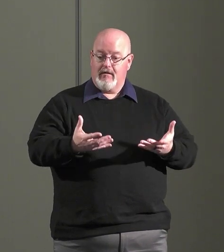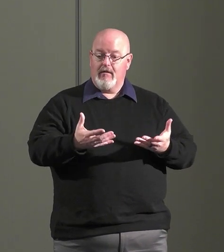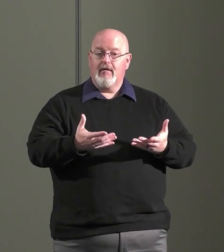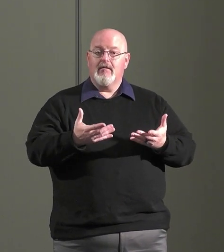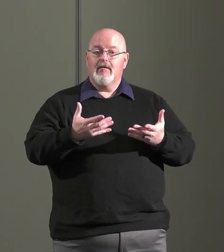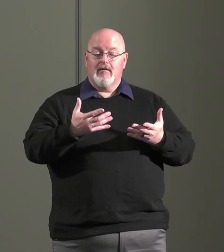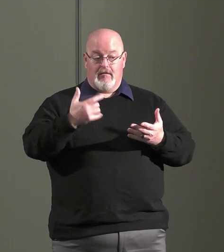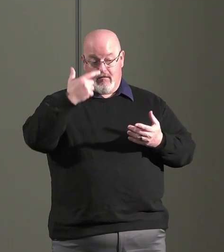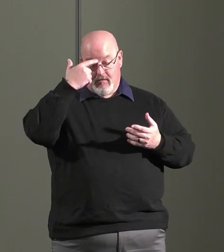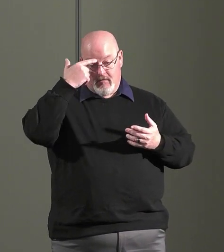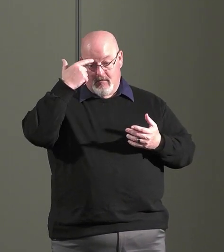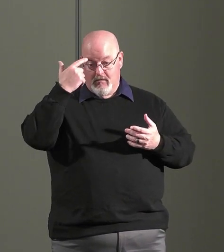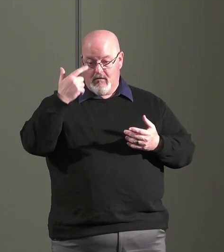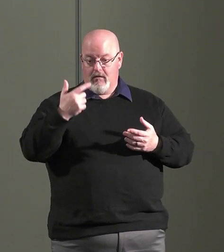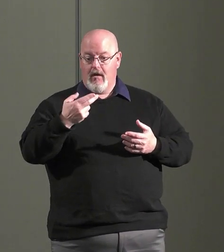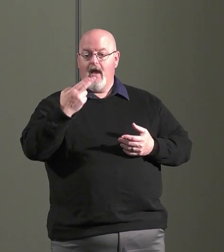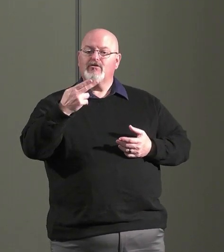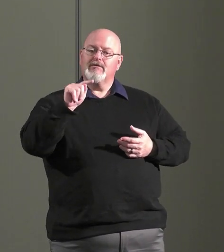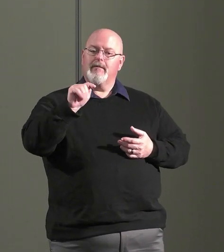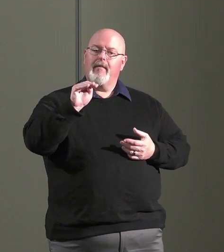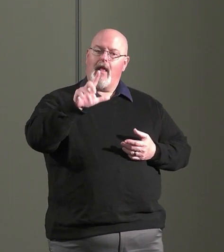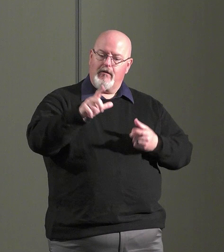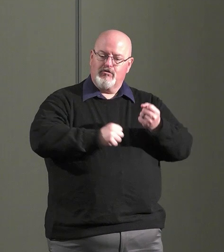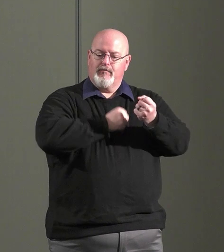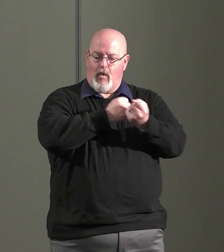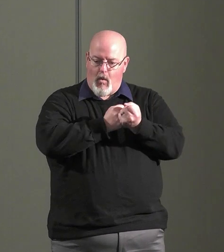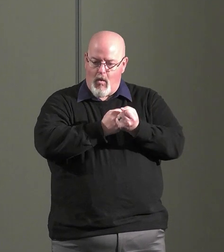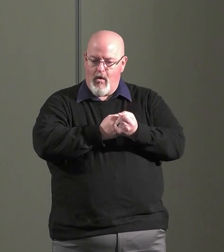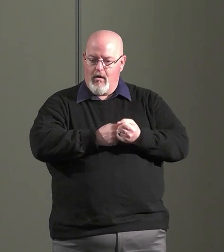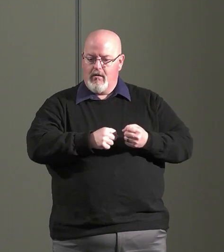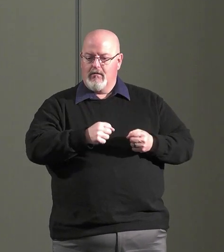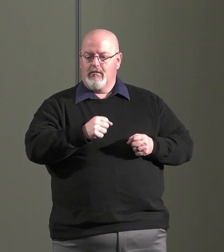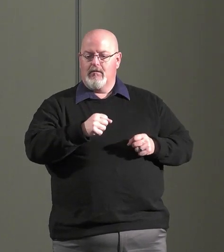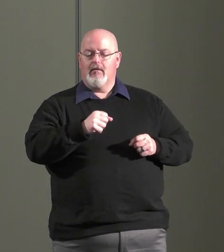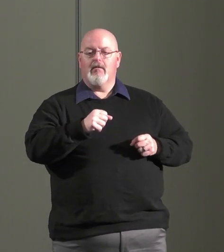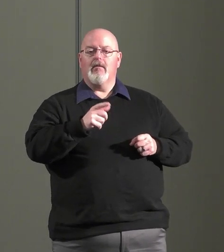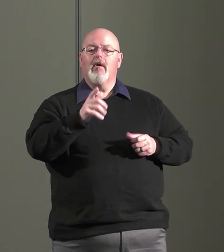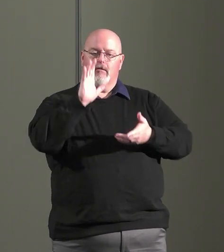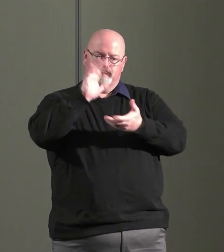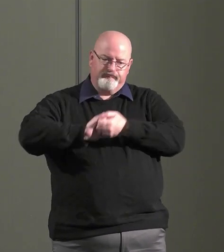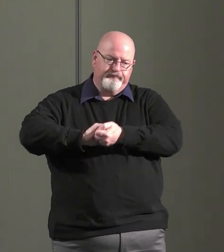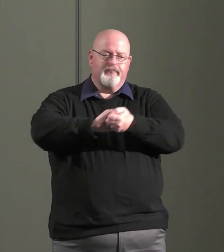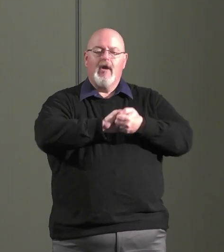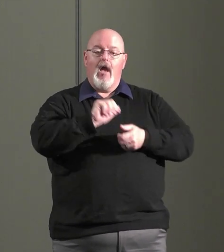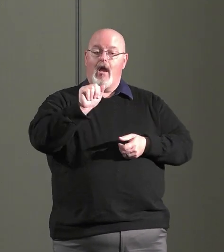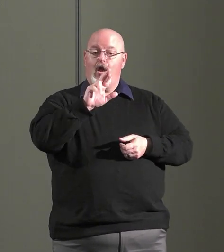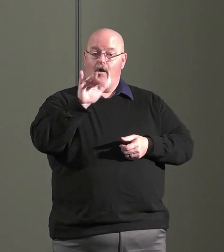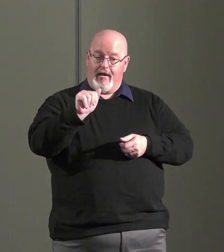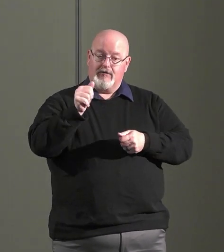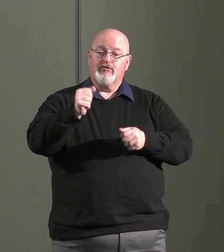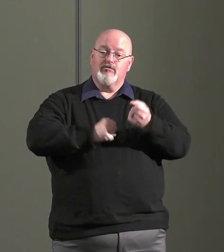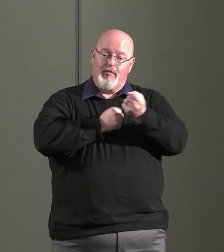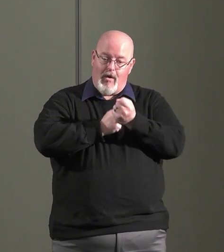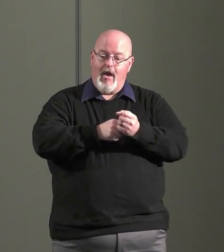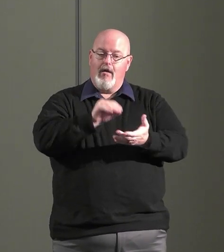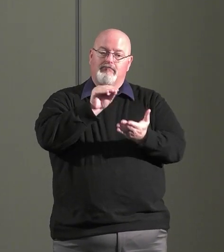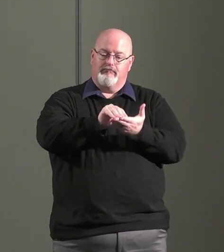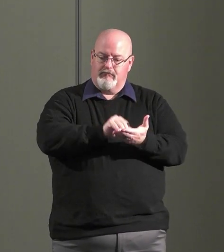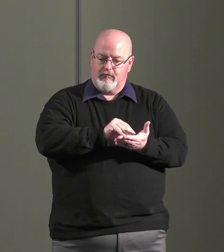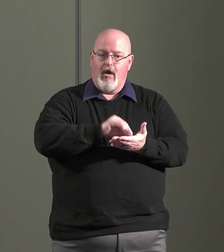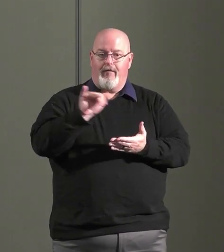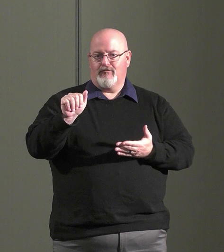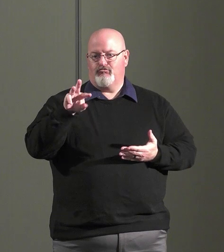on JAWS. HTML support and looking forward to more ARIA support documentation of JAWS.